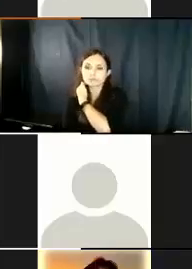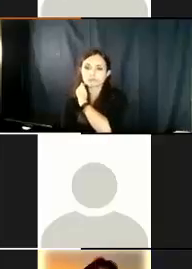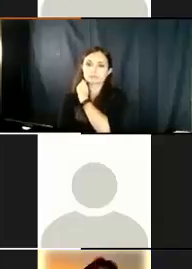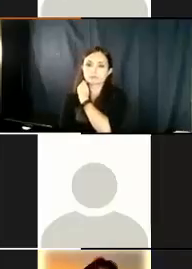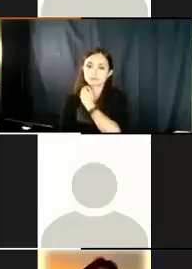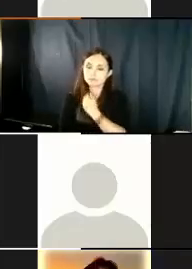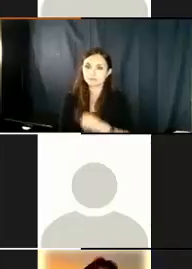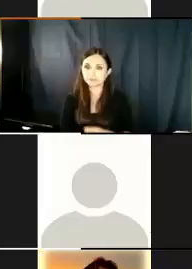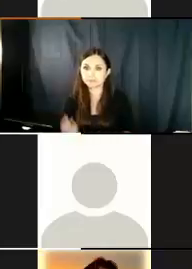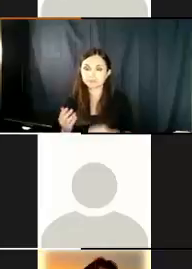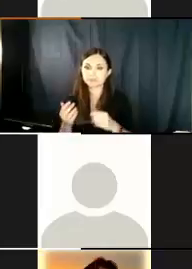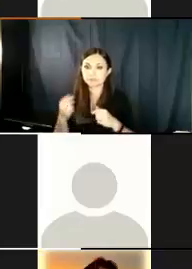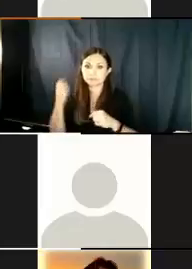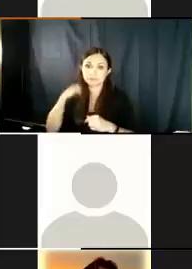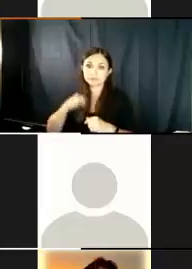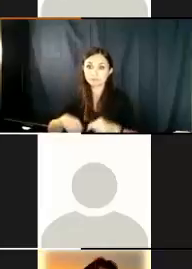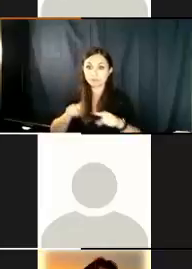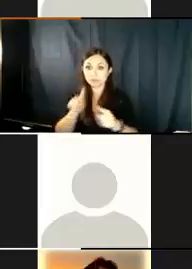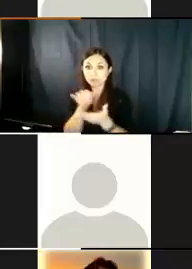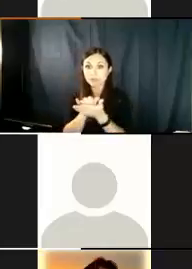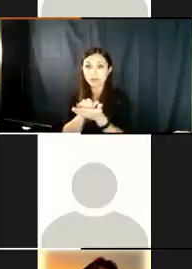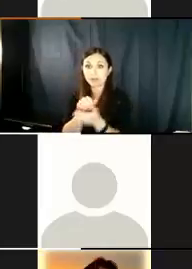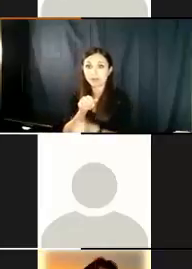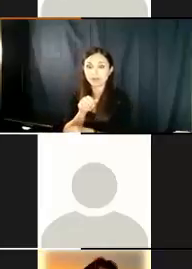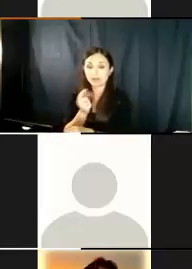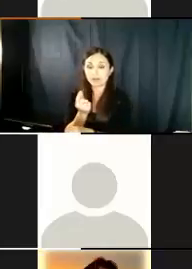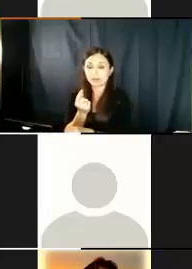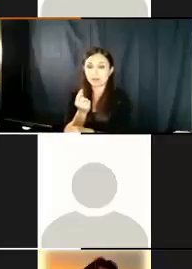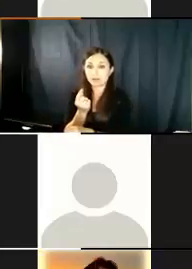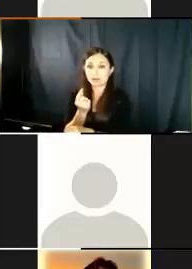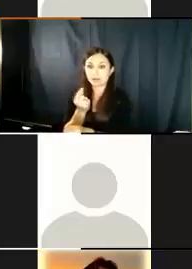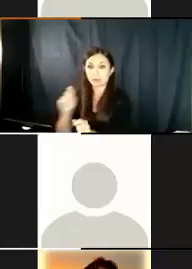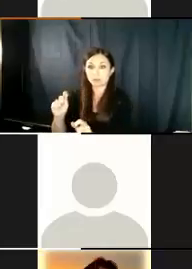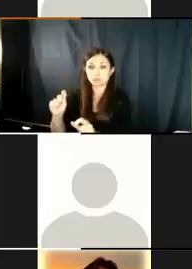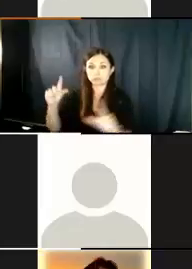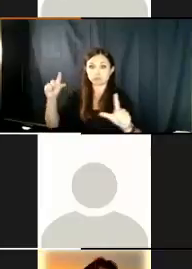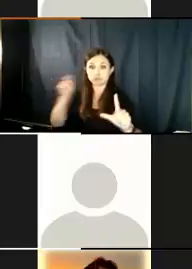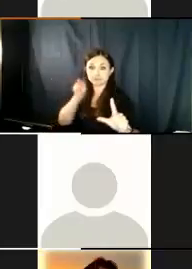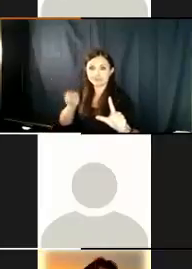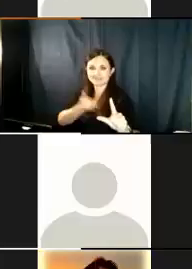And while you're doing that, I'm going to pull the chat box out so I can see it.